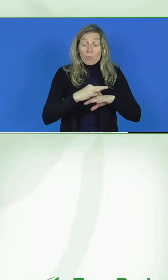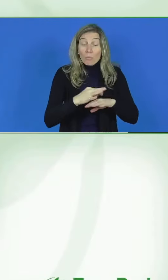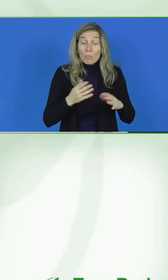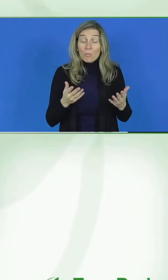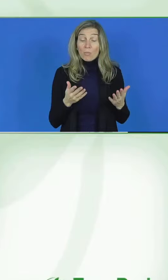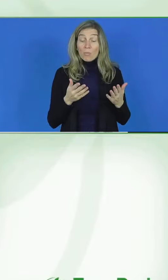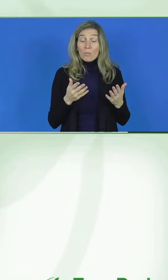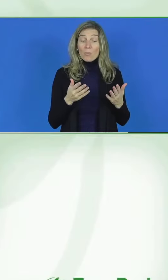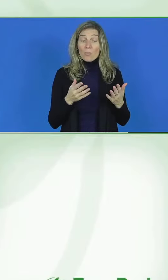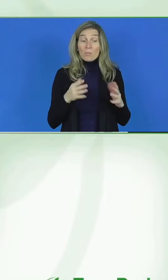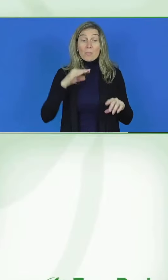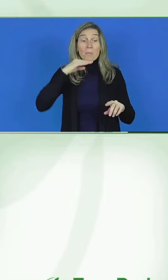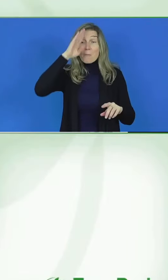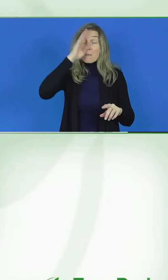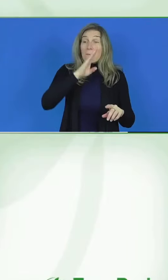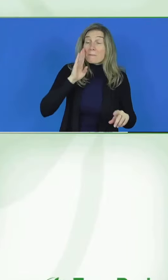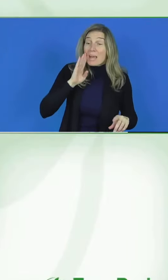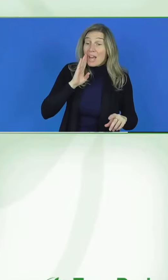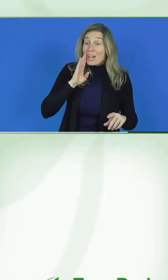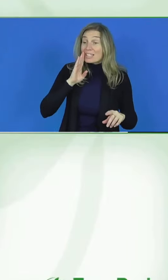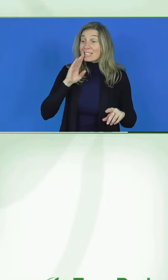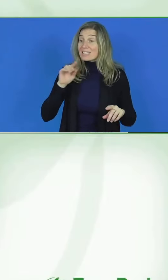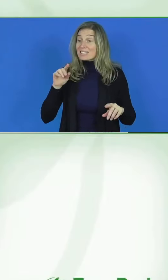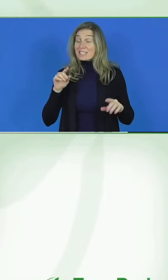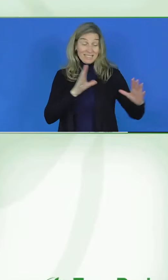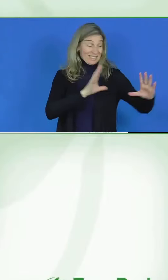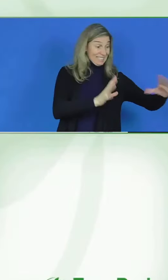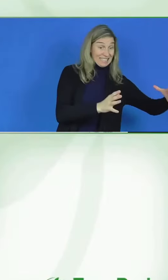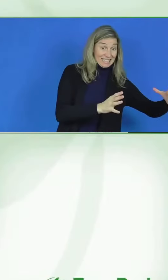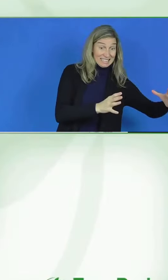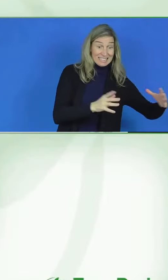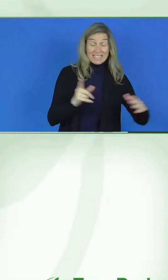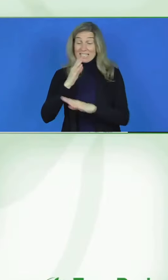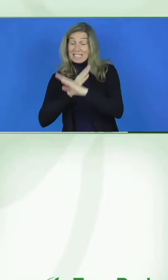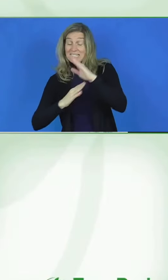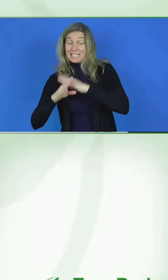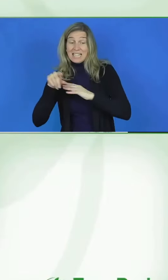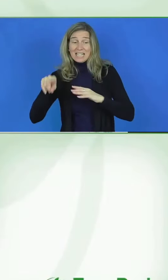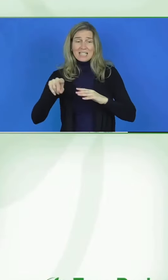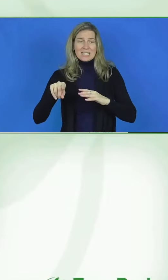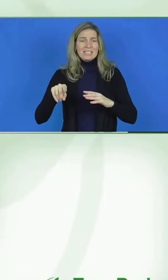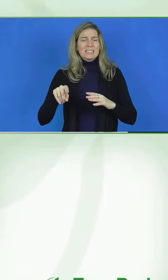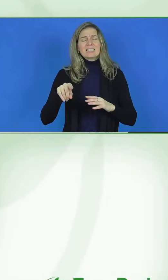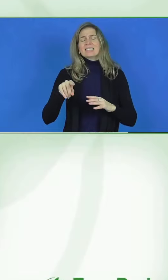So something I want to put in here that what we have to do is support love.